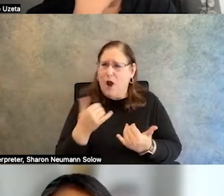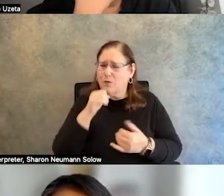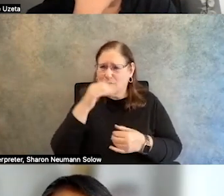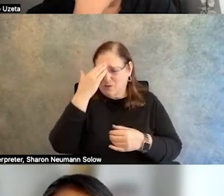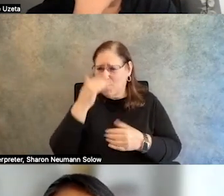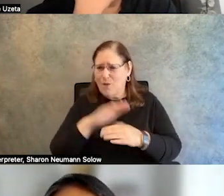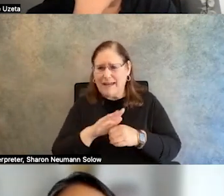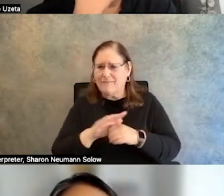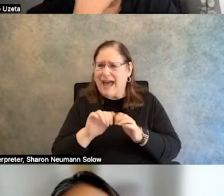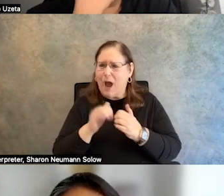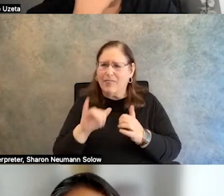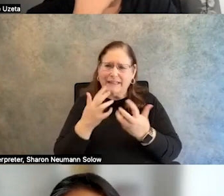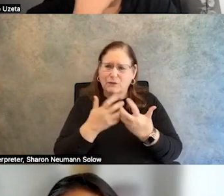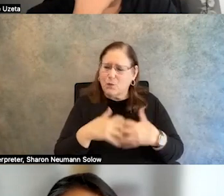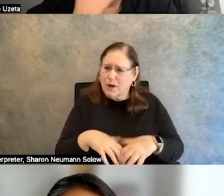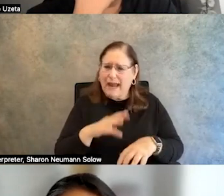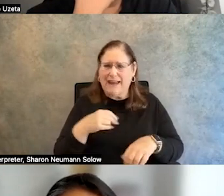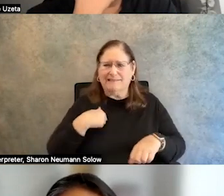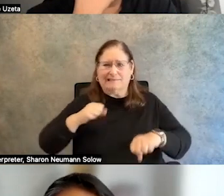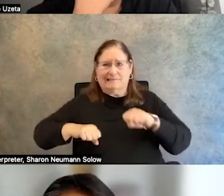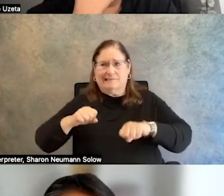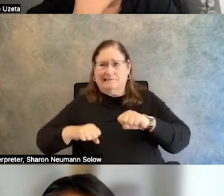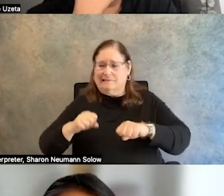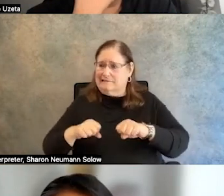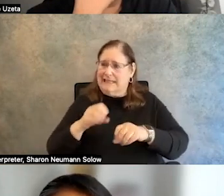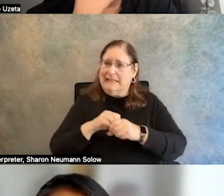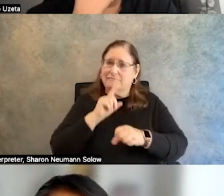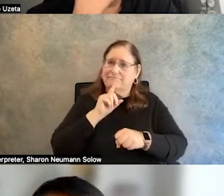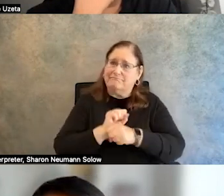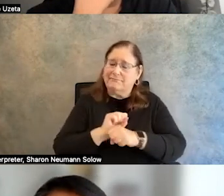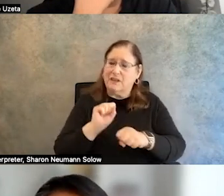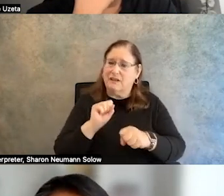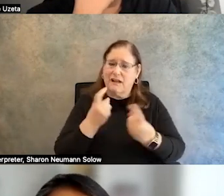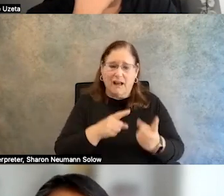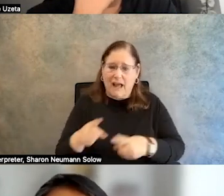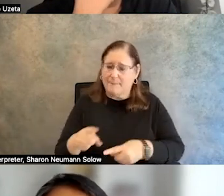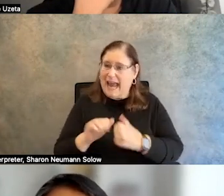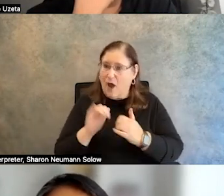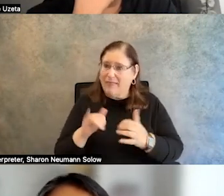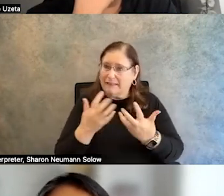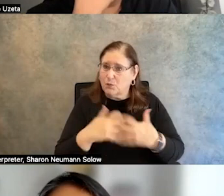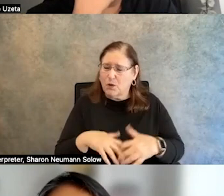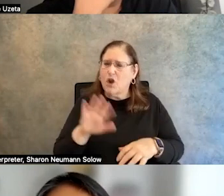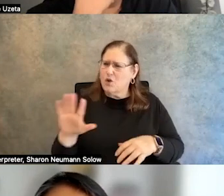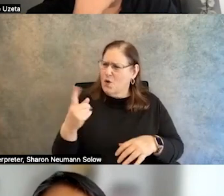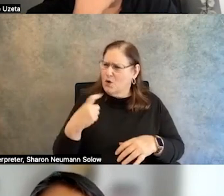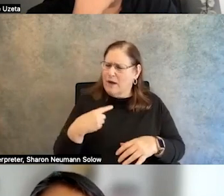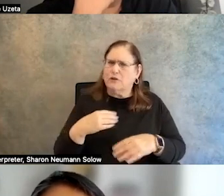and I'm not sure yet on the ground how that's working, and that's what, your question prompts me to really try to find that out more,